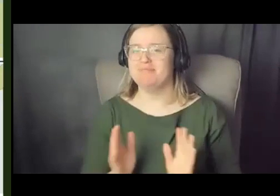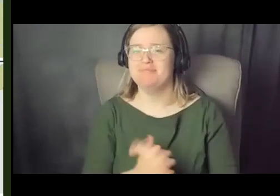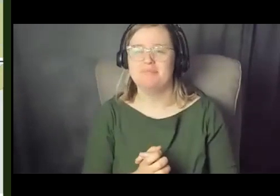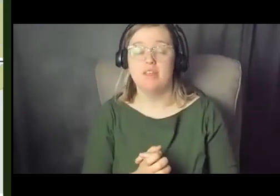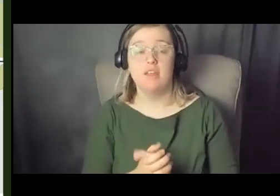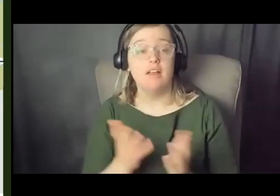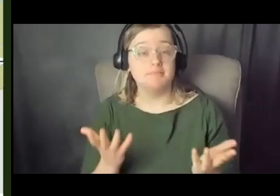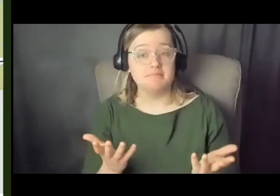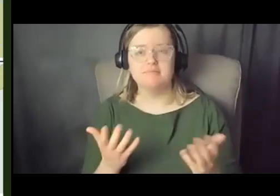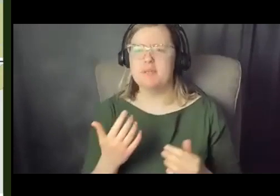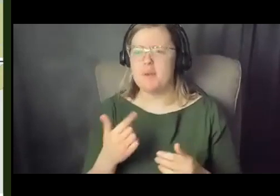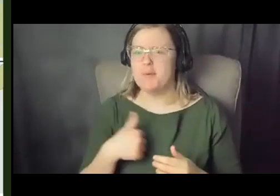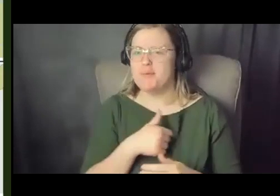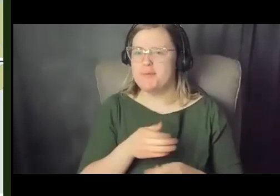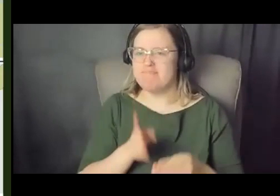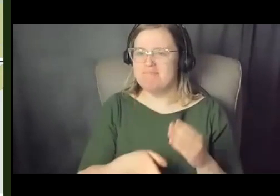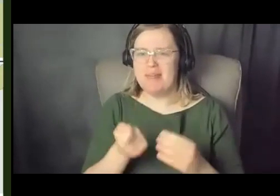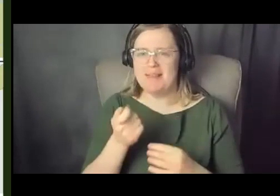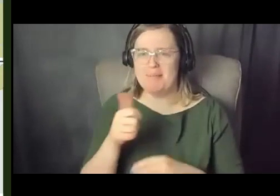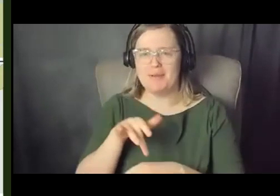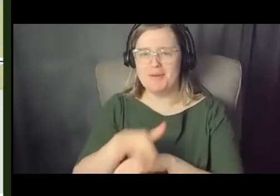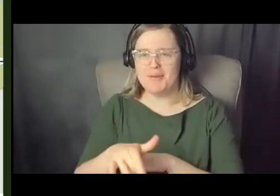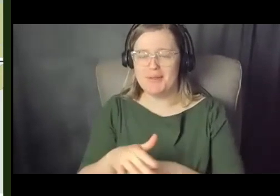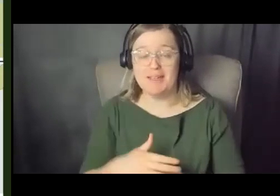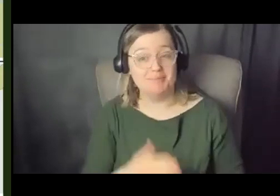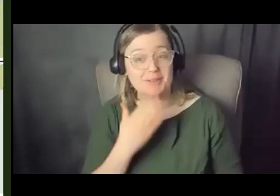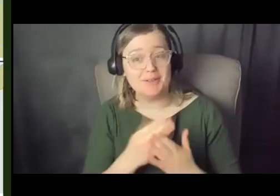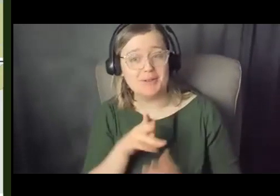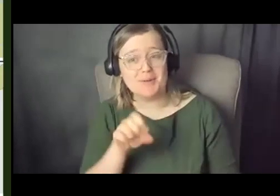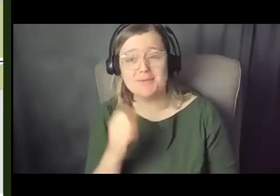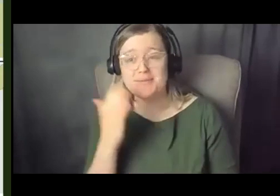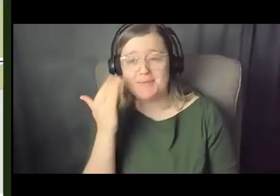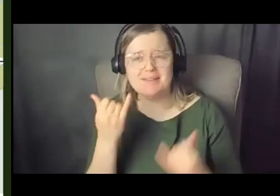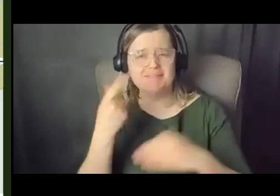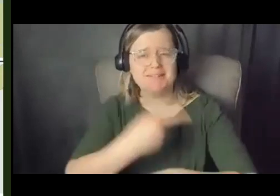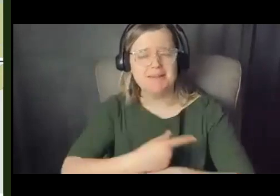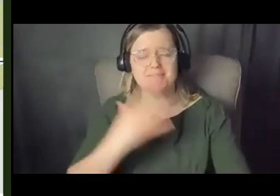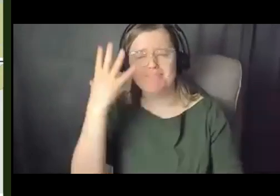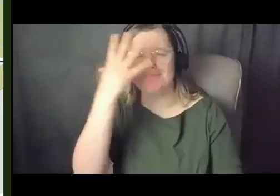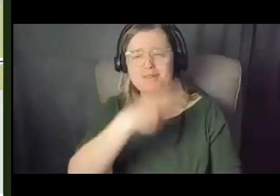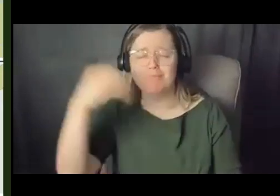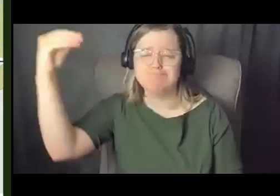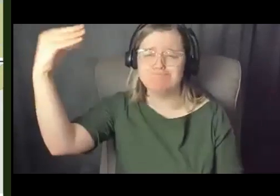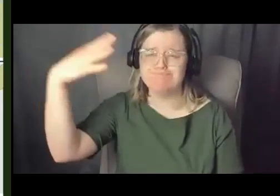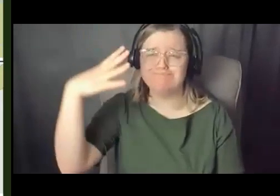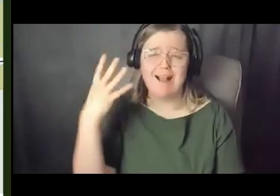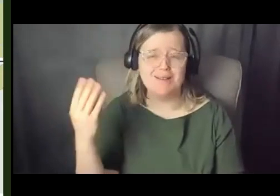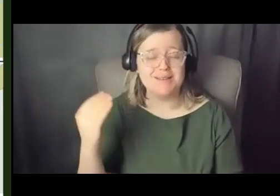Well, we wrapped up a little early, which is good news because it's a beautiful day out there, so hopefully folks will